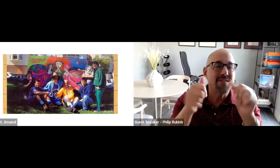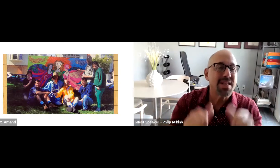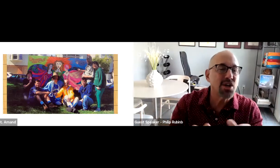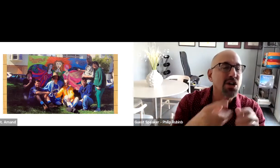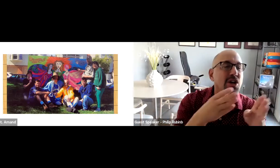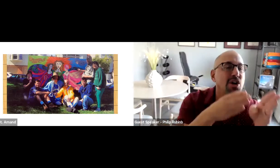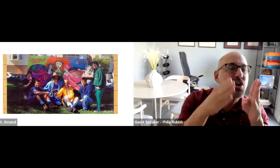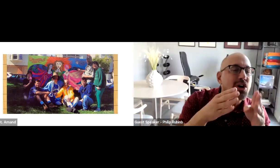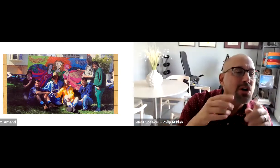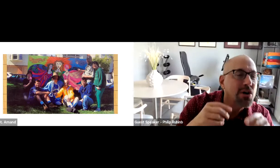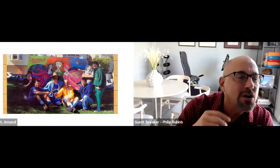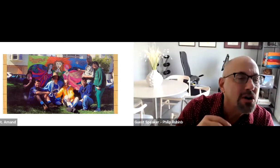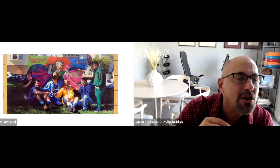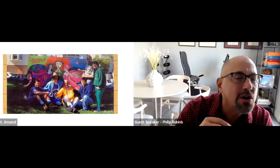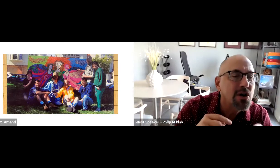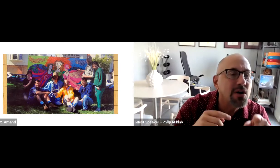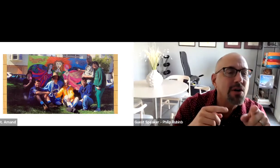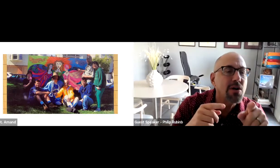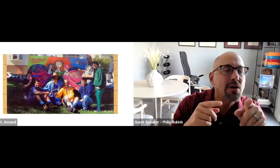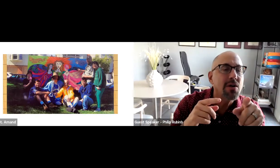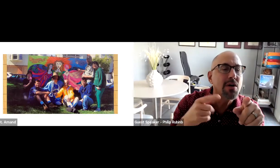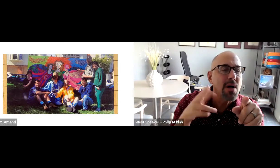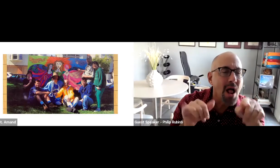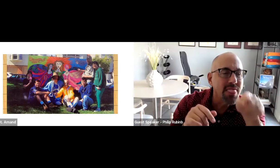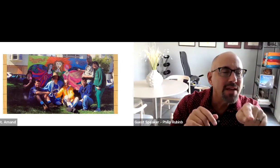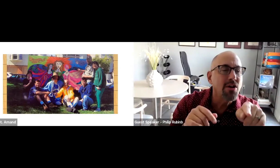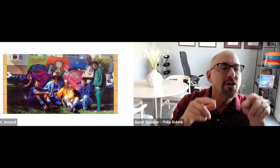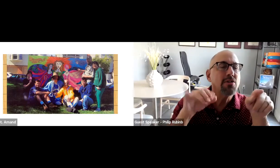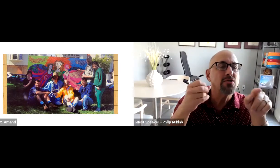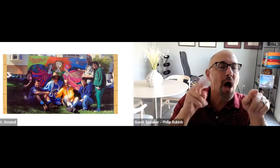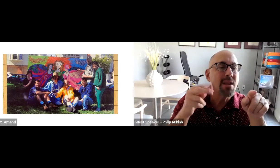There is Don Baird, who is famous for wax sculptures